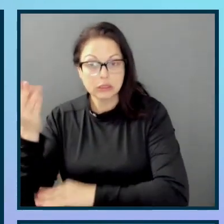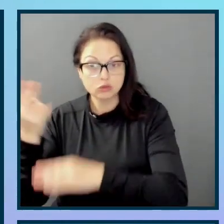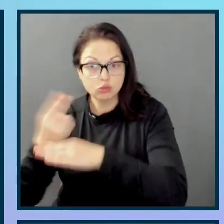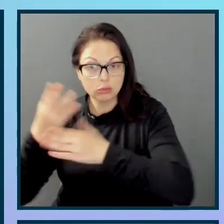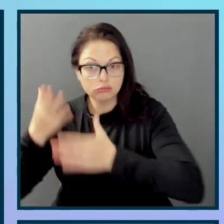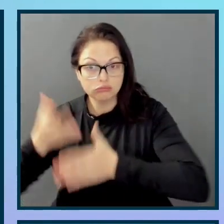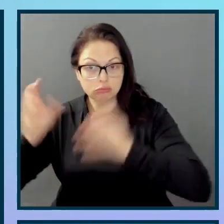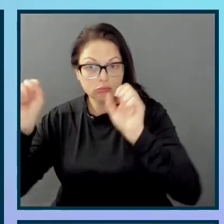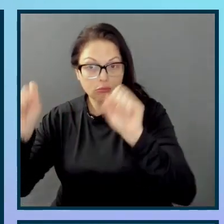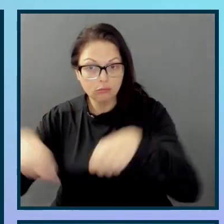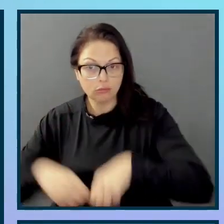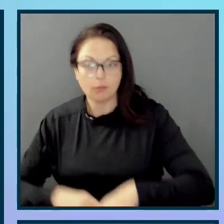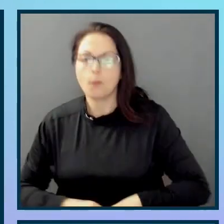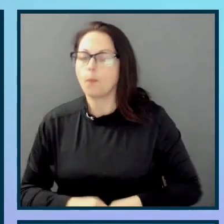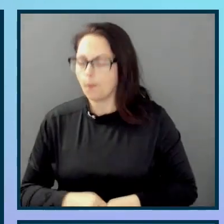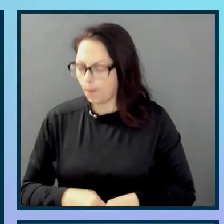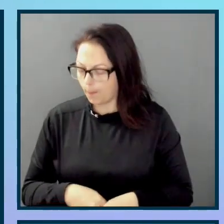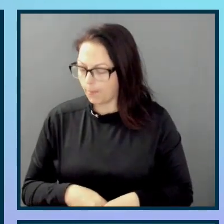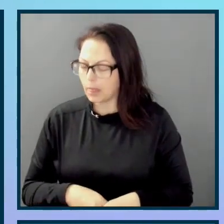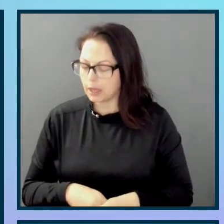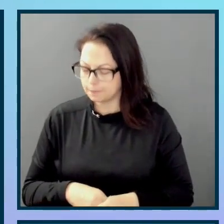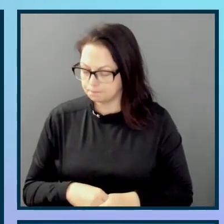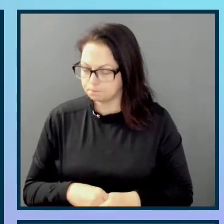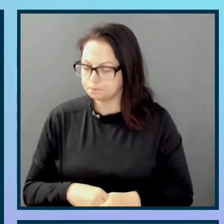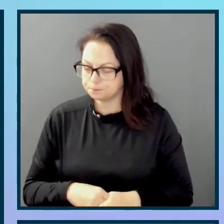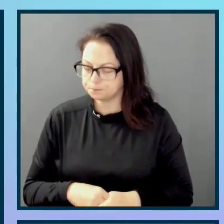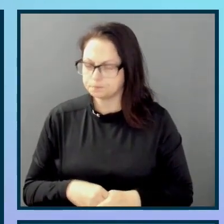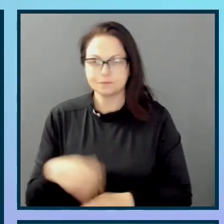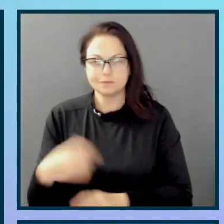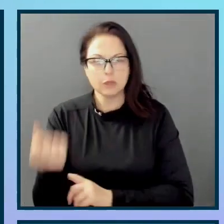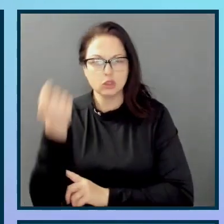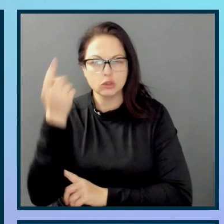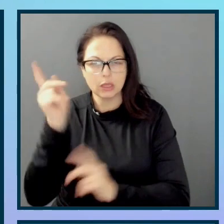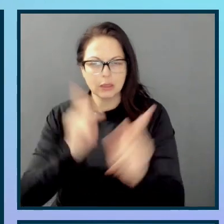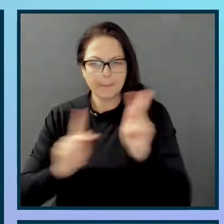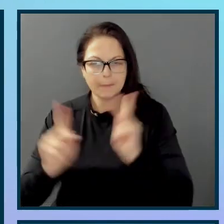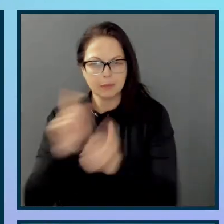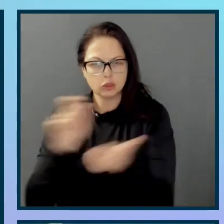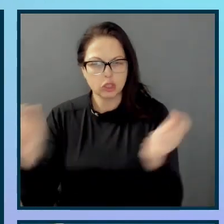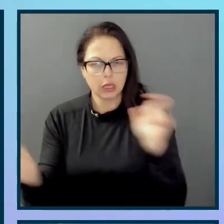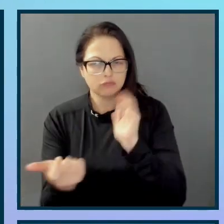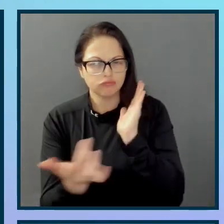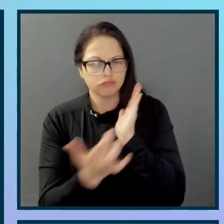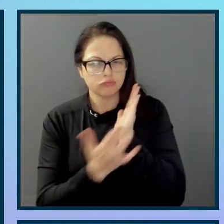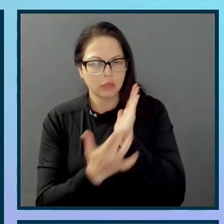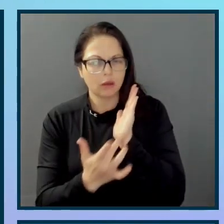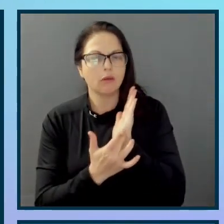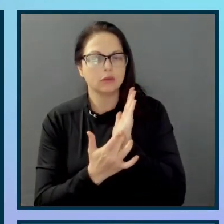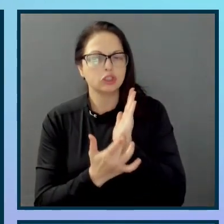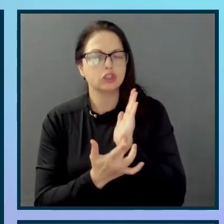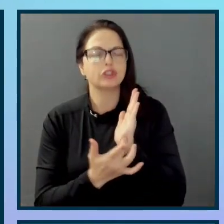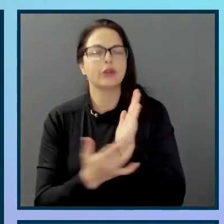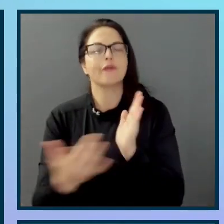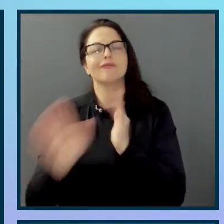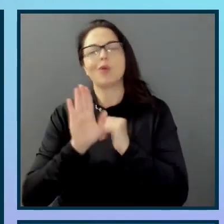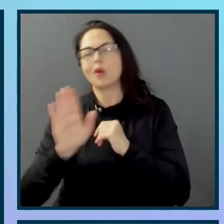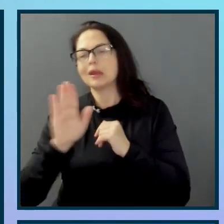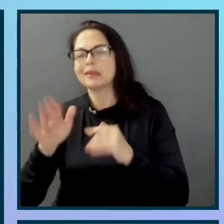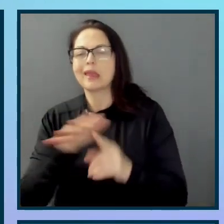The also the understanding that people change their assistive technologies for the context that they're in. So somebody who maybe uses voiceover